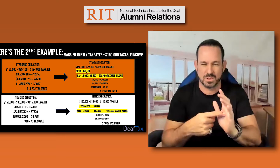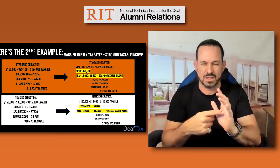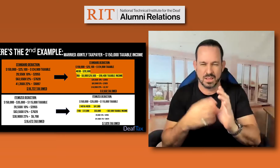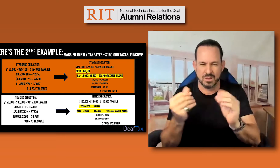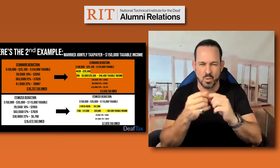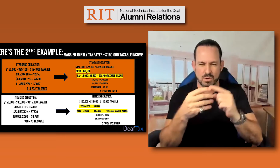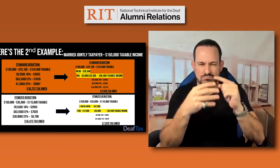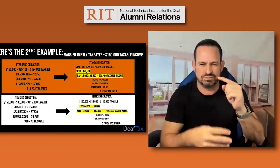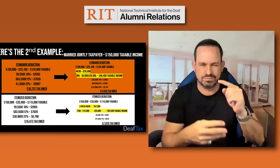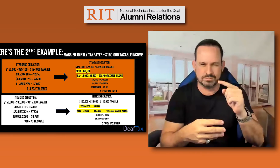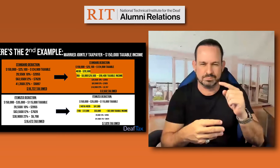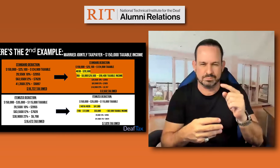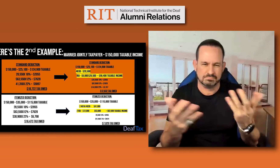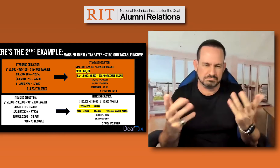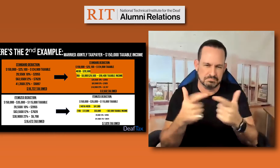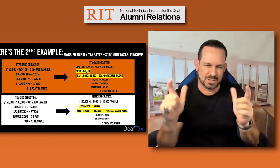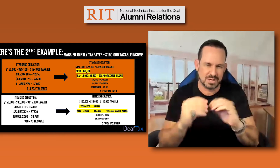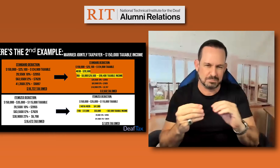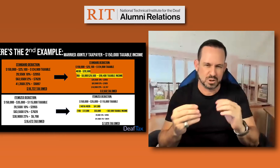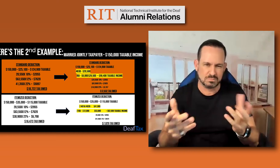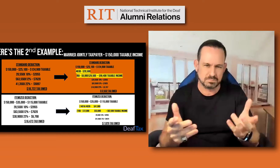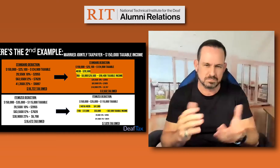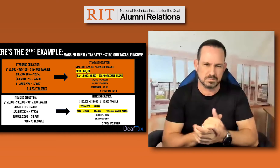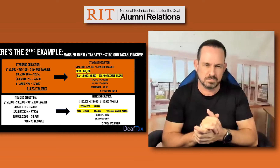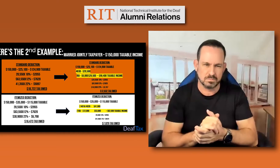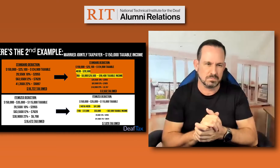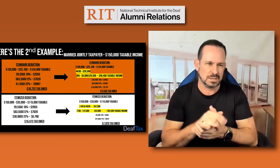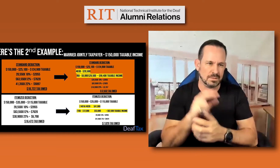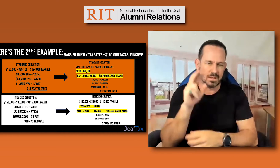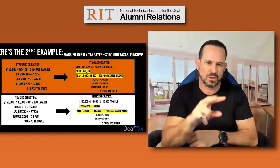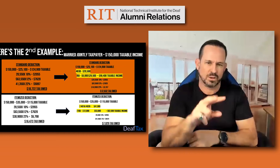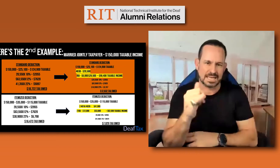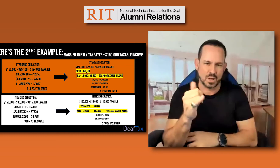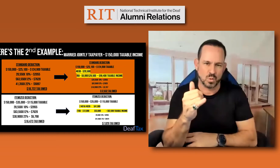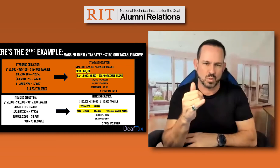Let's move on to our second example with a married filer.